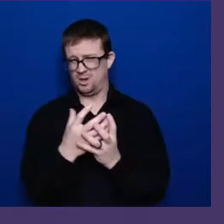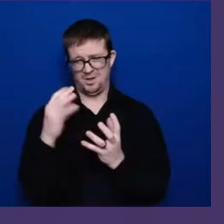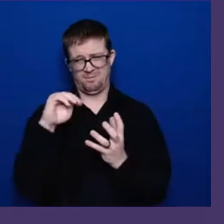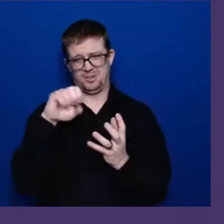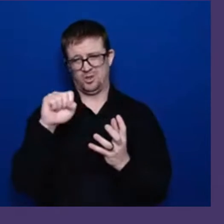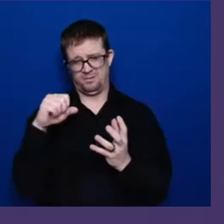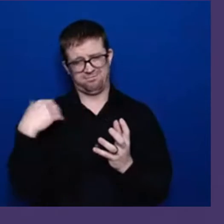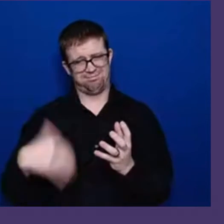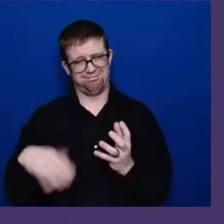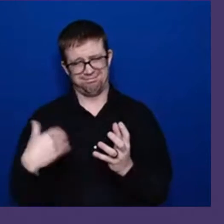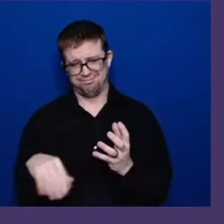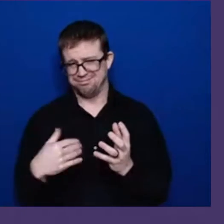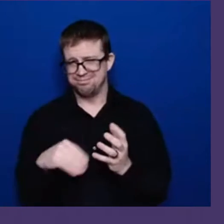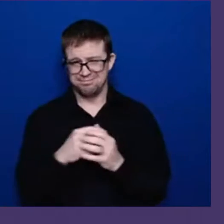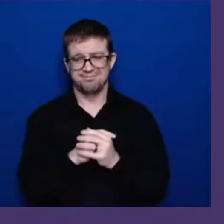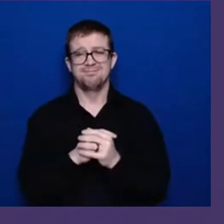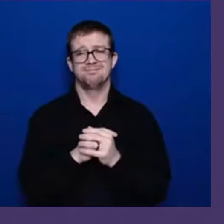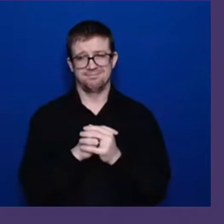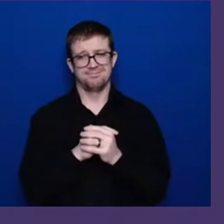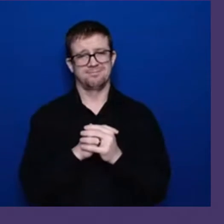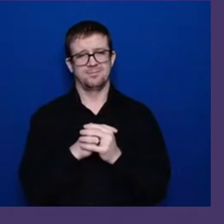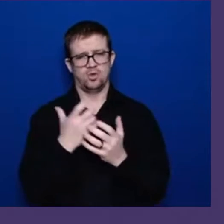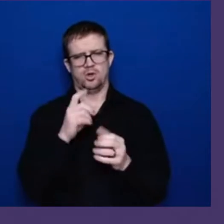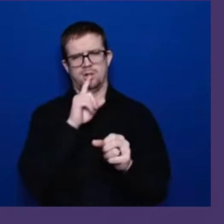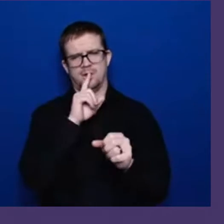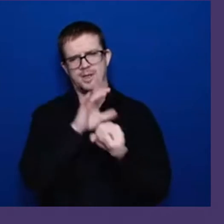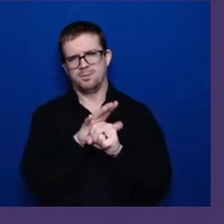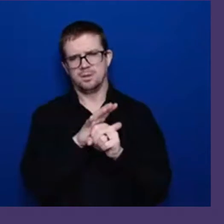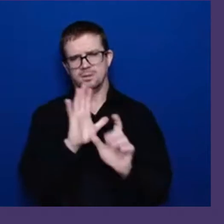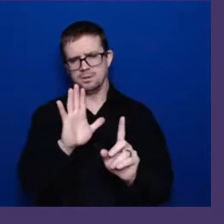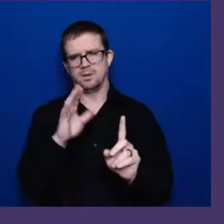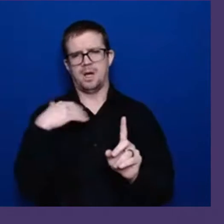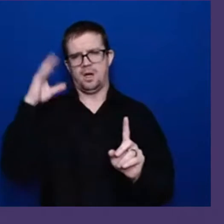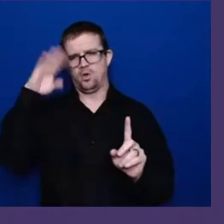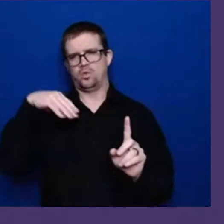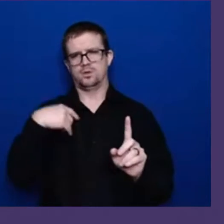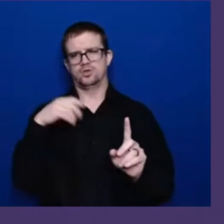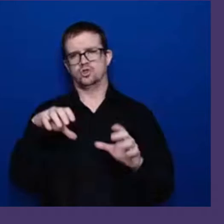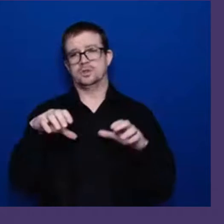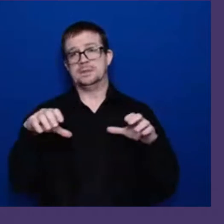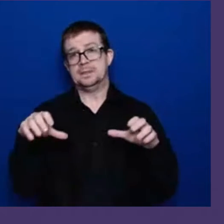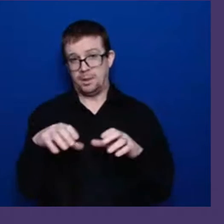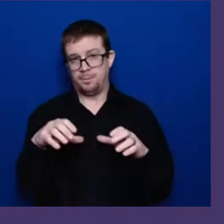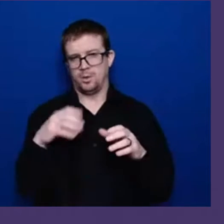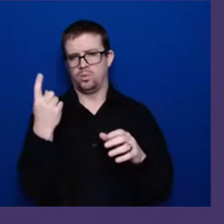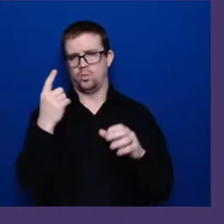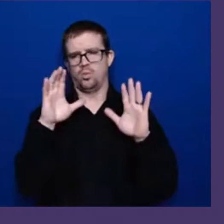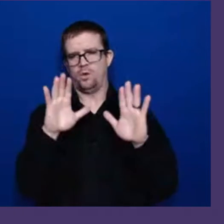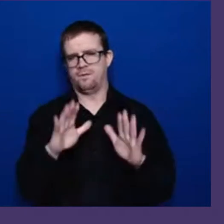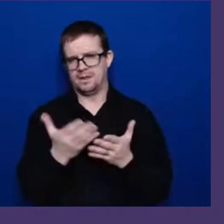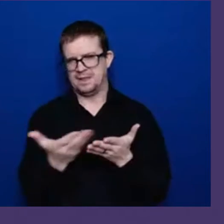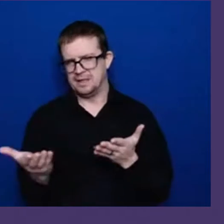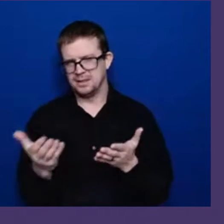I know you're doing some wonderful things in those areas, but there are some gaps, and then